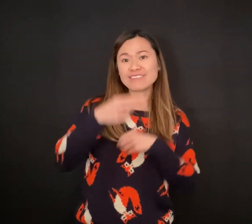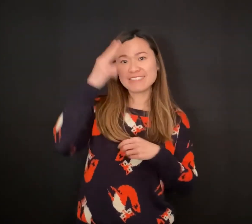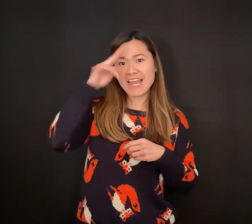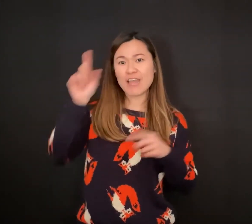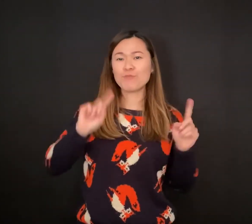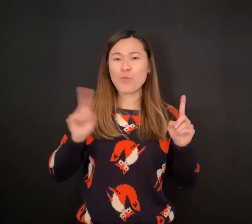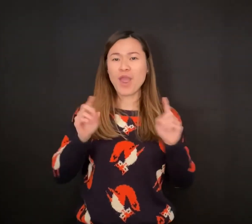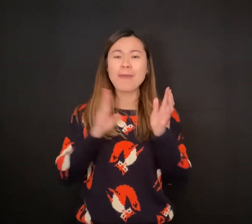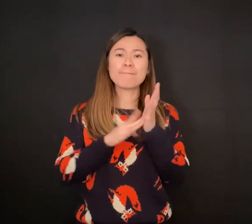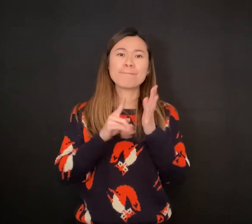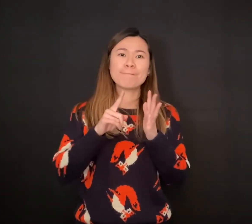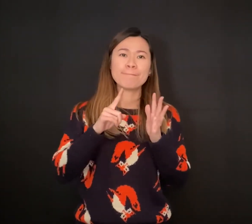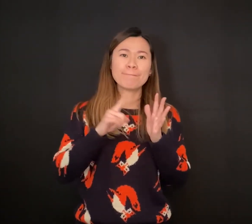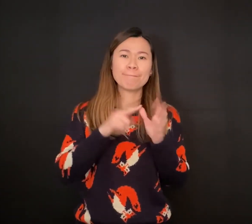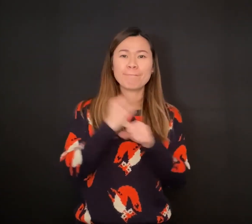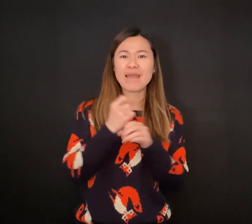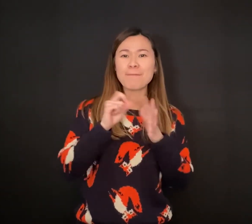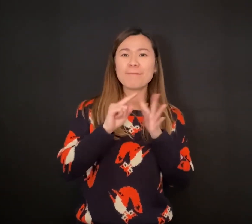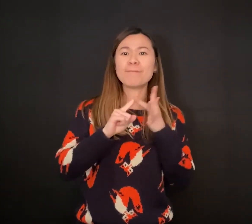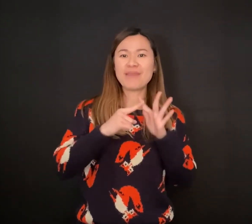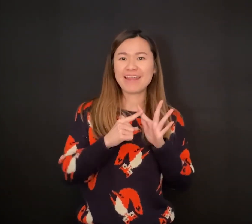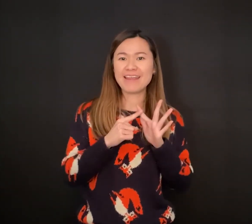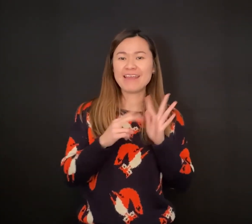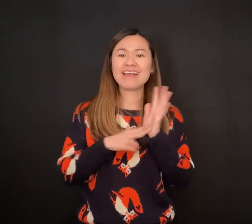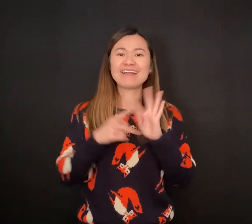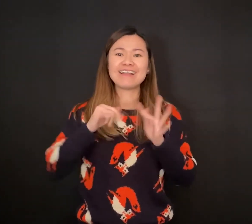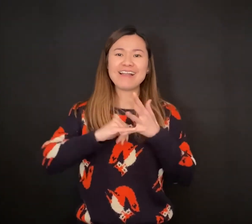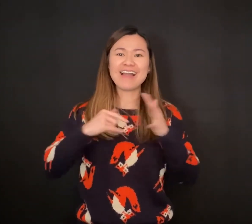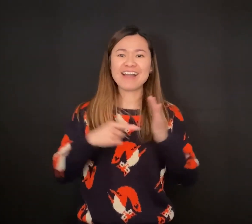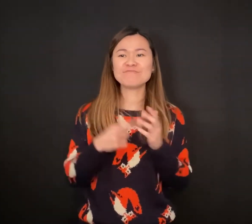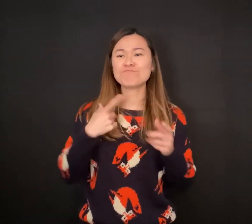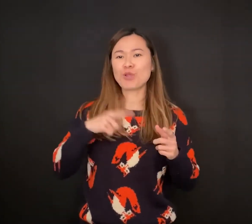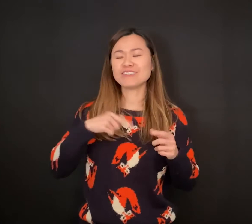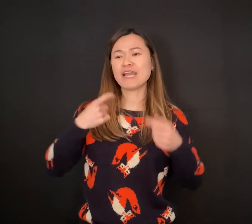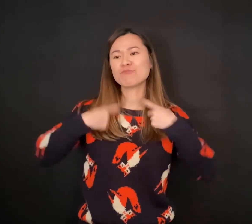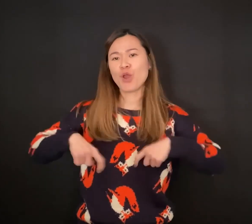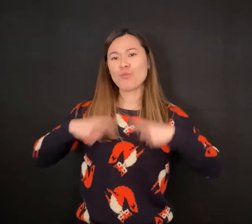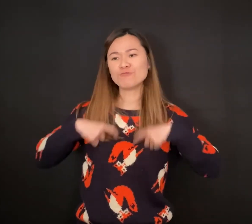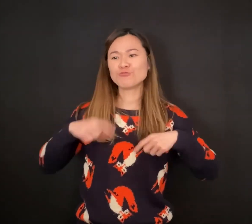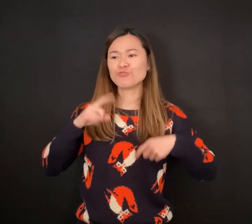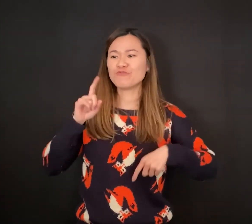My office is called the Magpie Nest because I'm a huge Collingwood